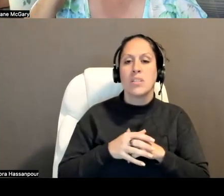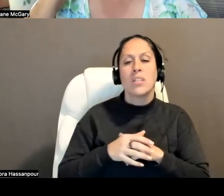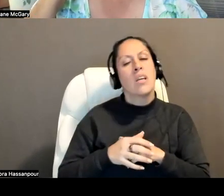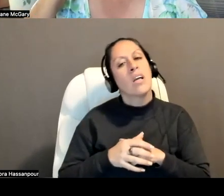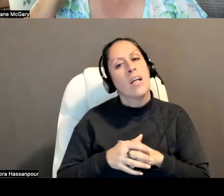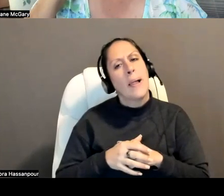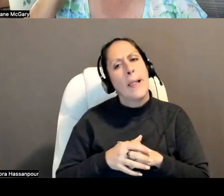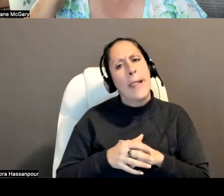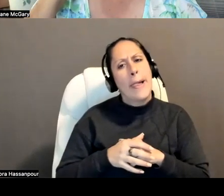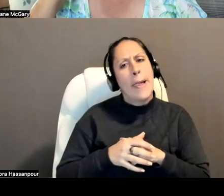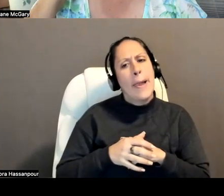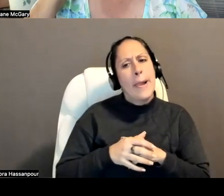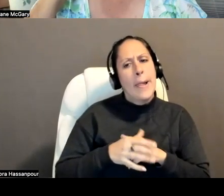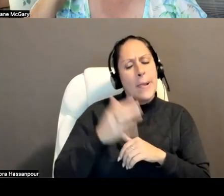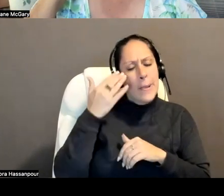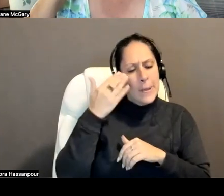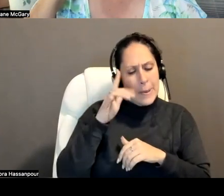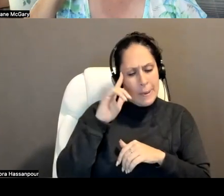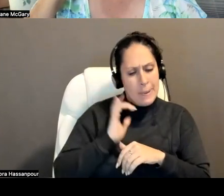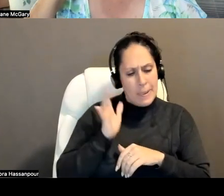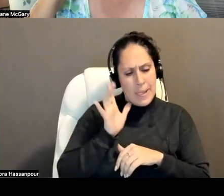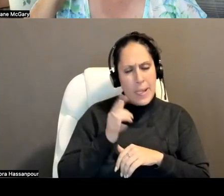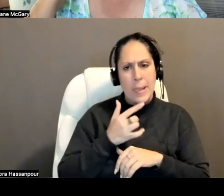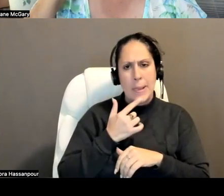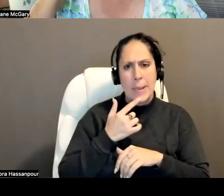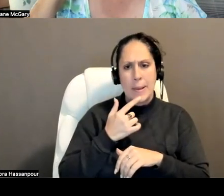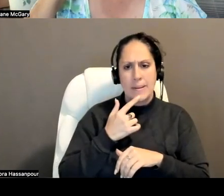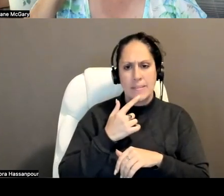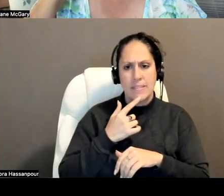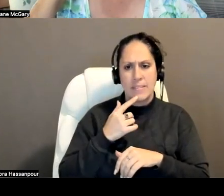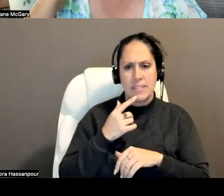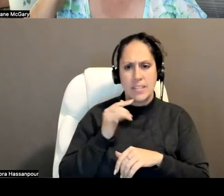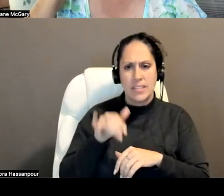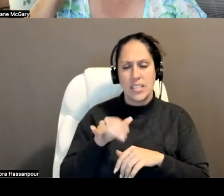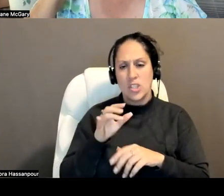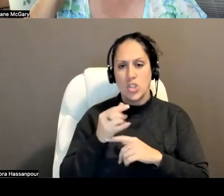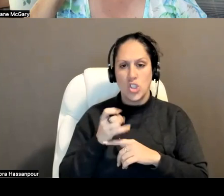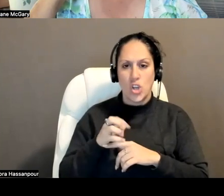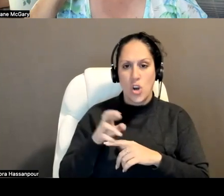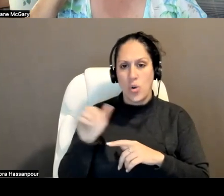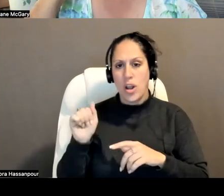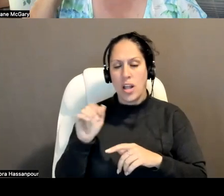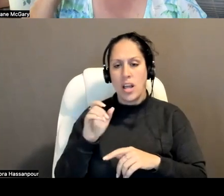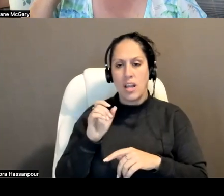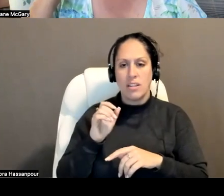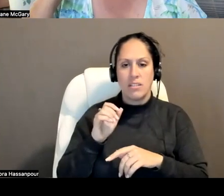Um, I don't know if I would completely call it the genre of contemporary music, because we